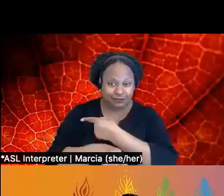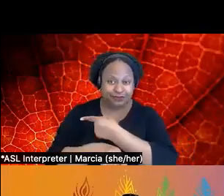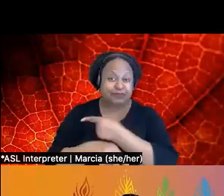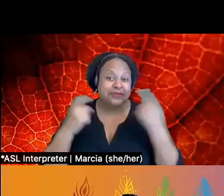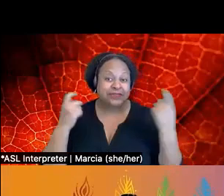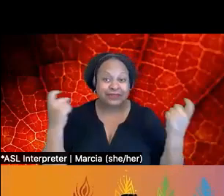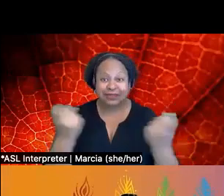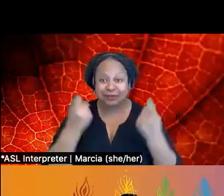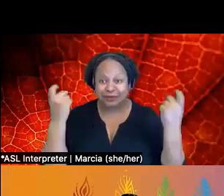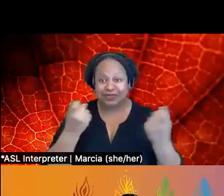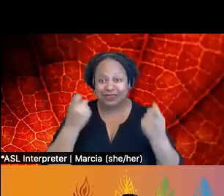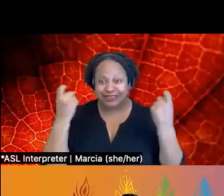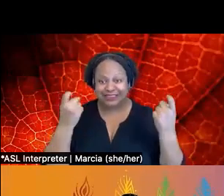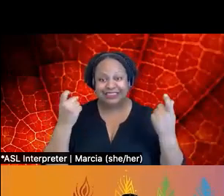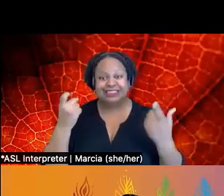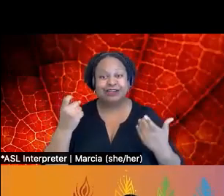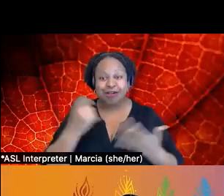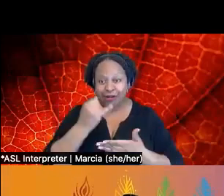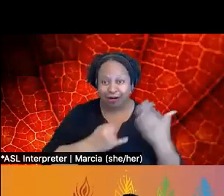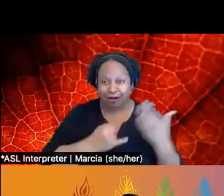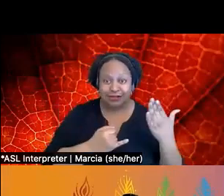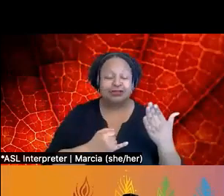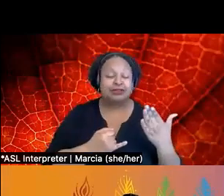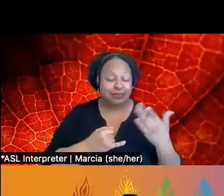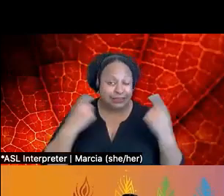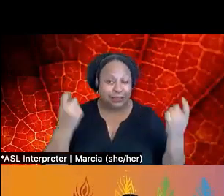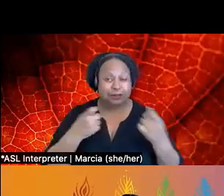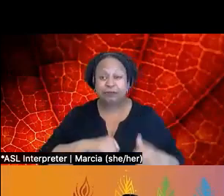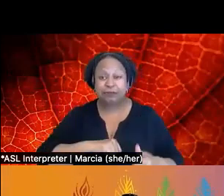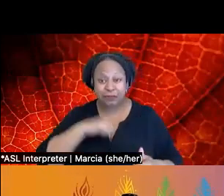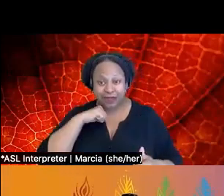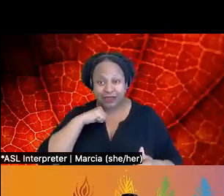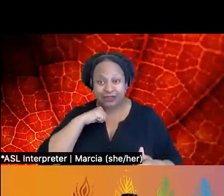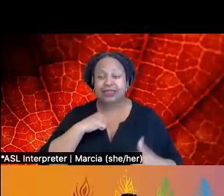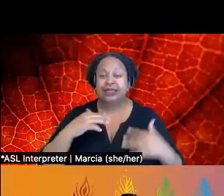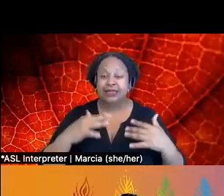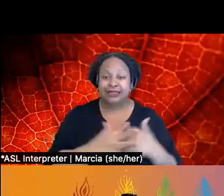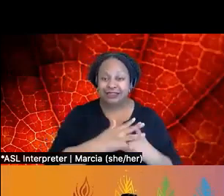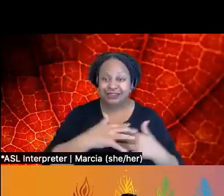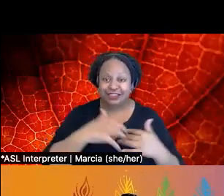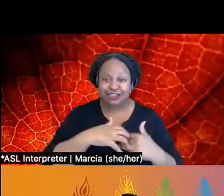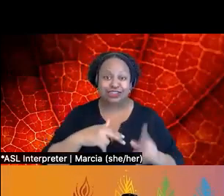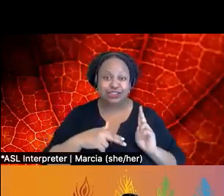that features artwork celebrating pride and Indigenous history month as well.